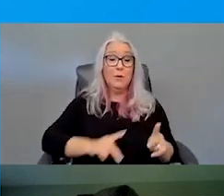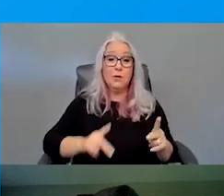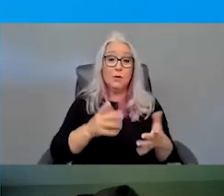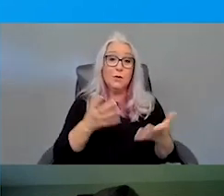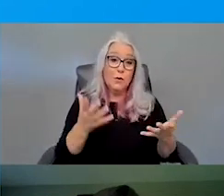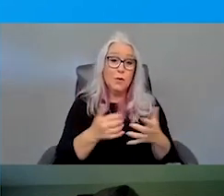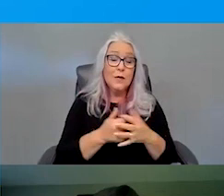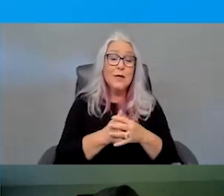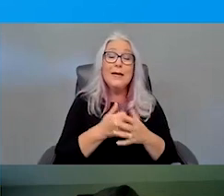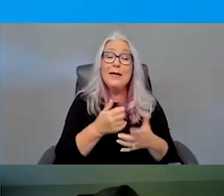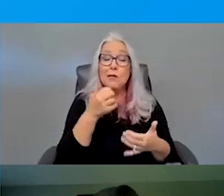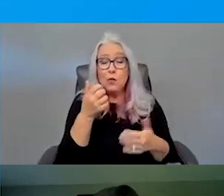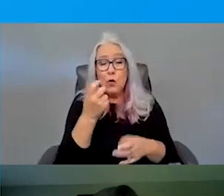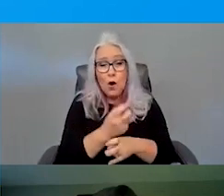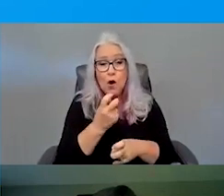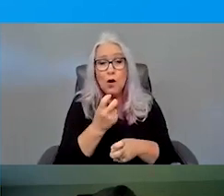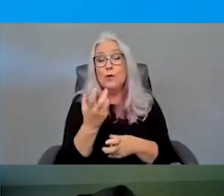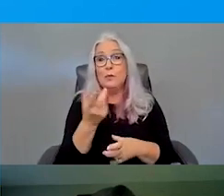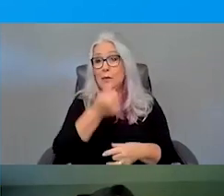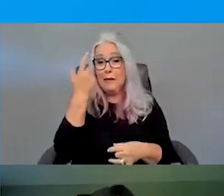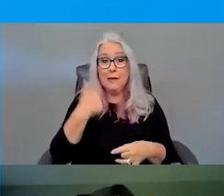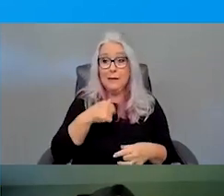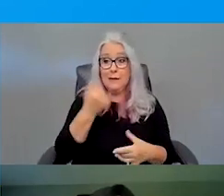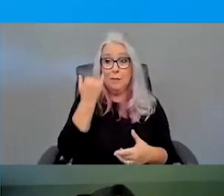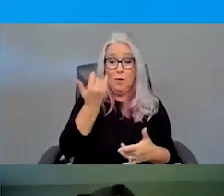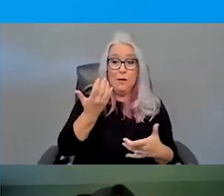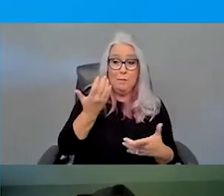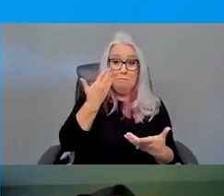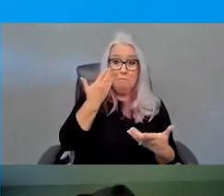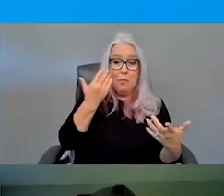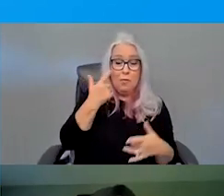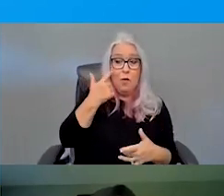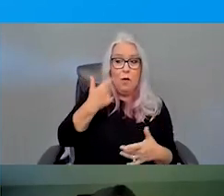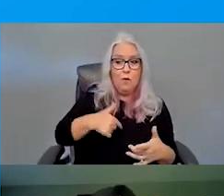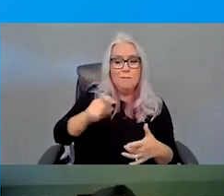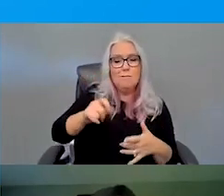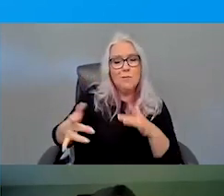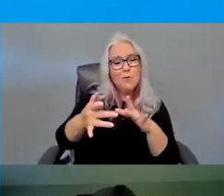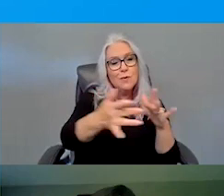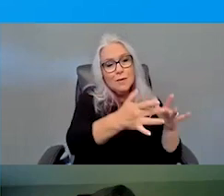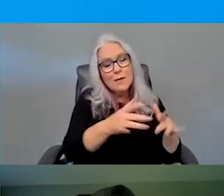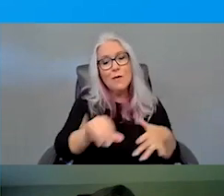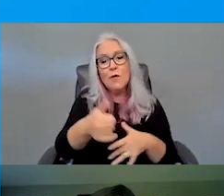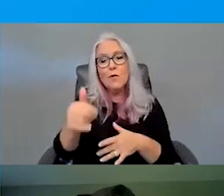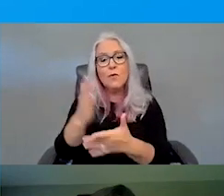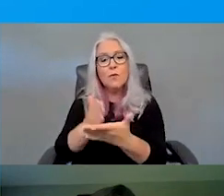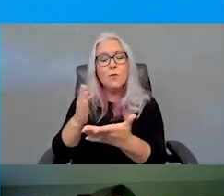which FEMA will reference and use the term whole community which we embrace. Understanding your whole community. Sounds